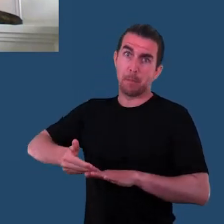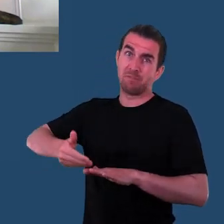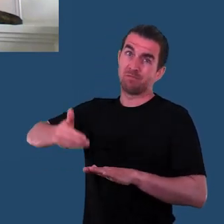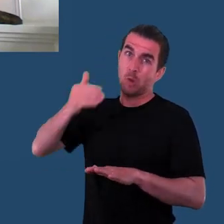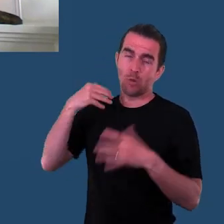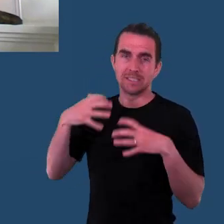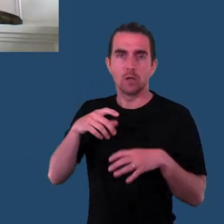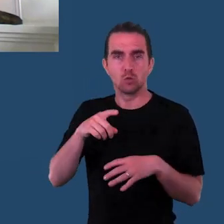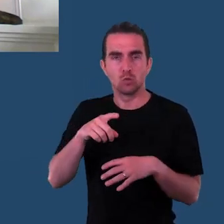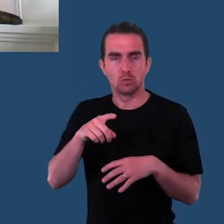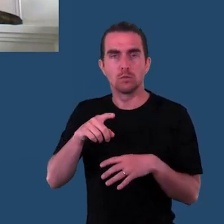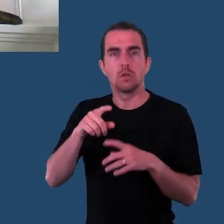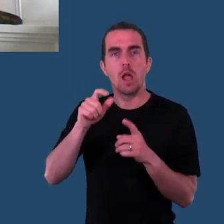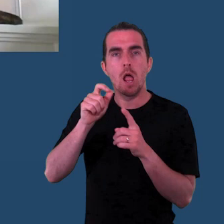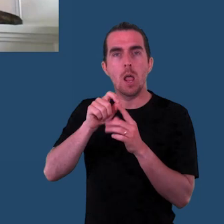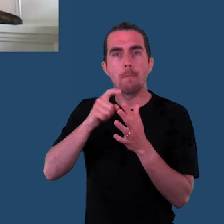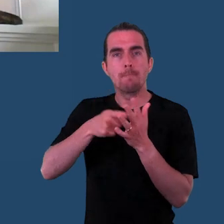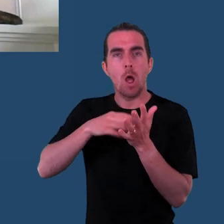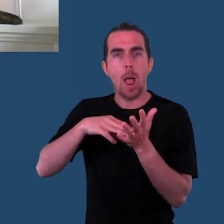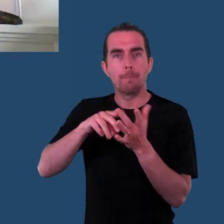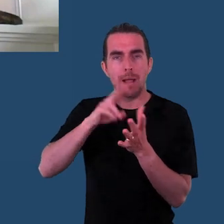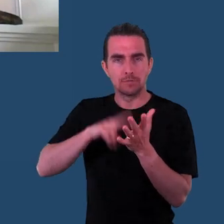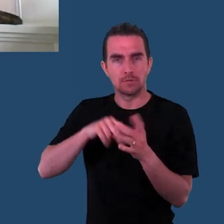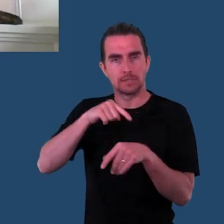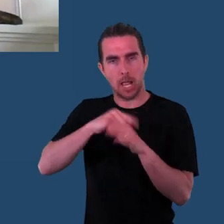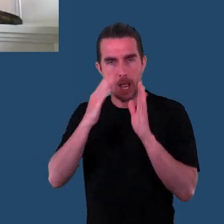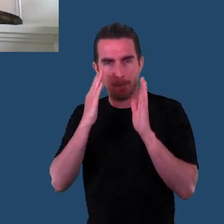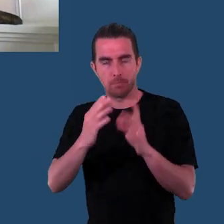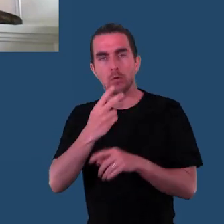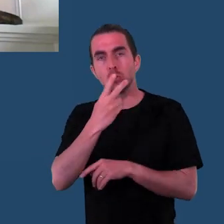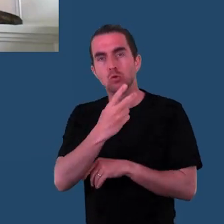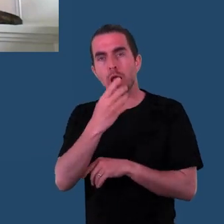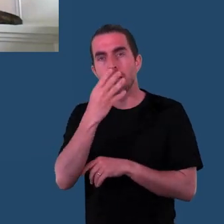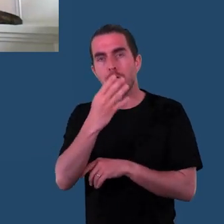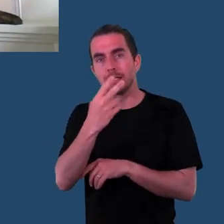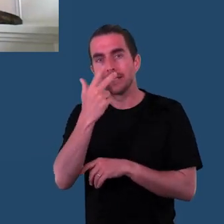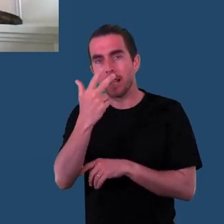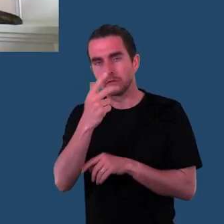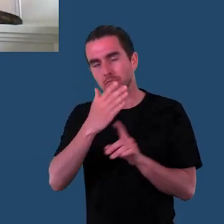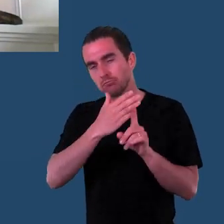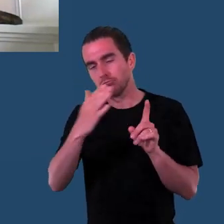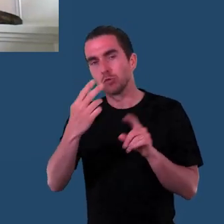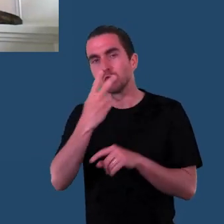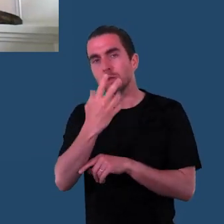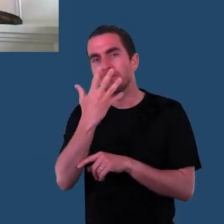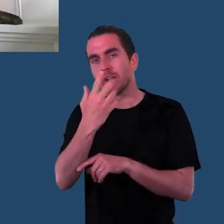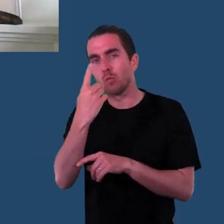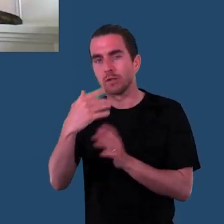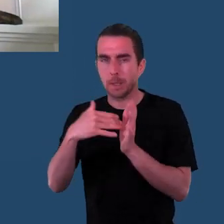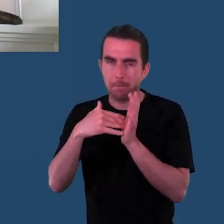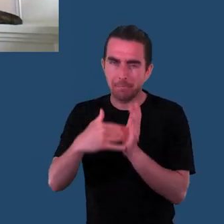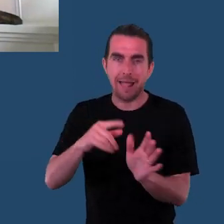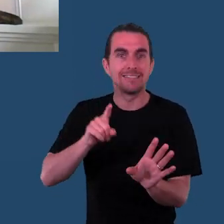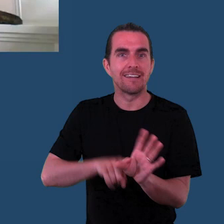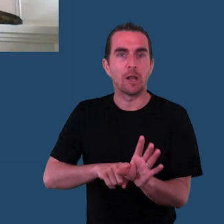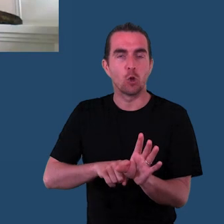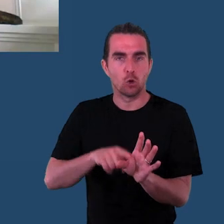Long before the dinosaurs, in the Permian period, which was around 298 to 251 million years ago.